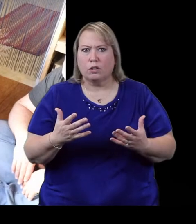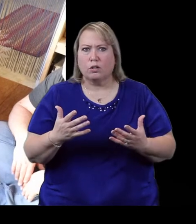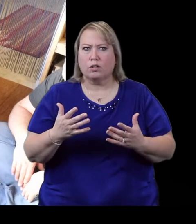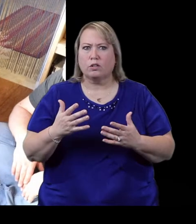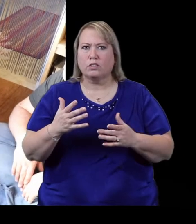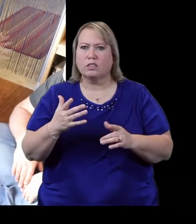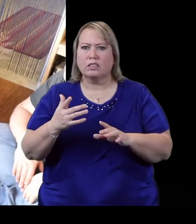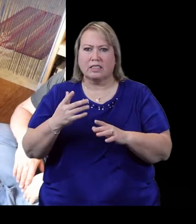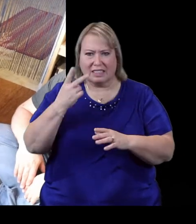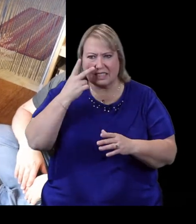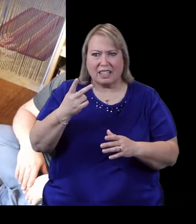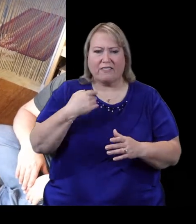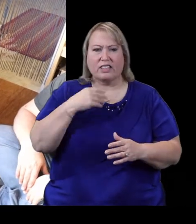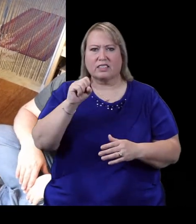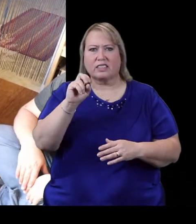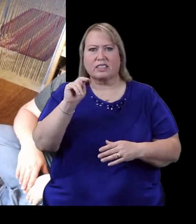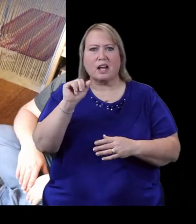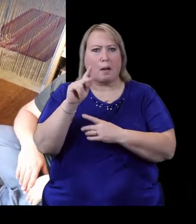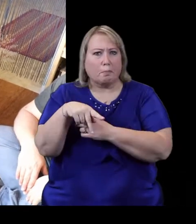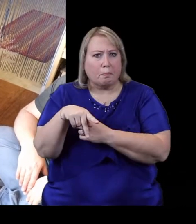Snap. What is this one?